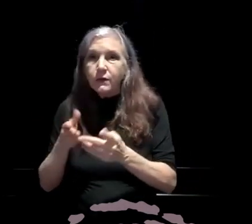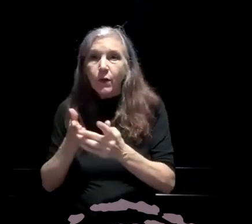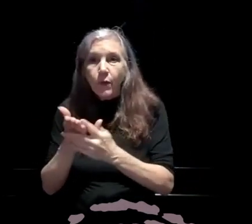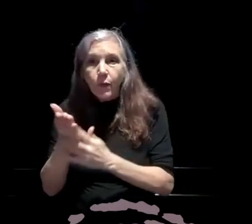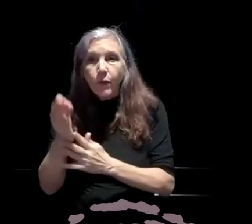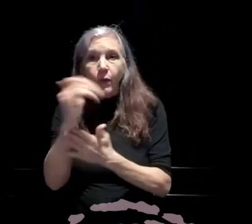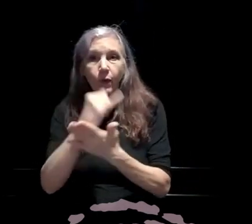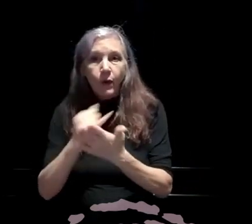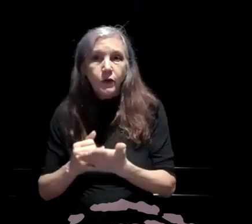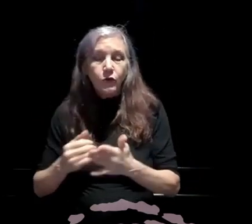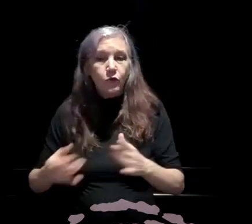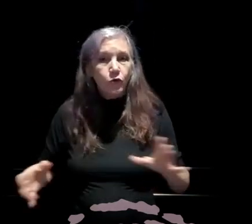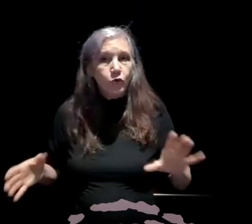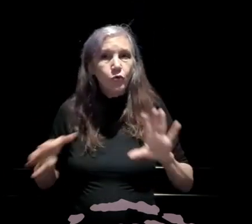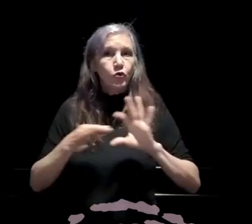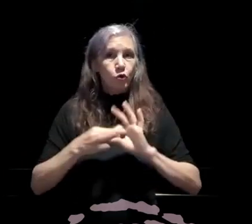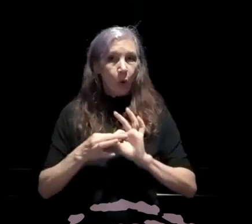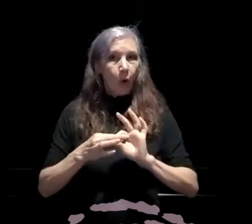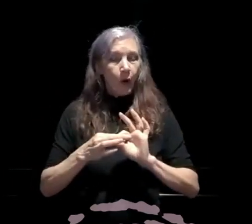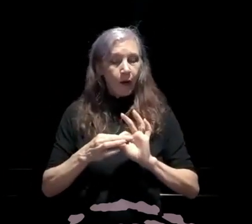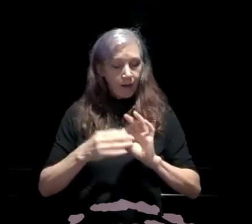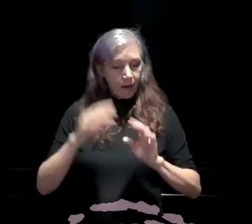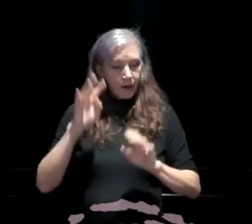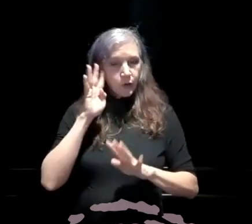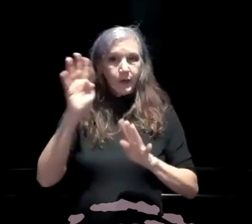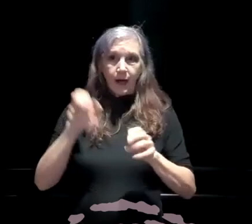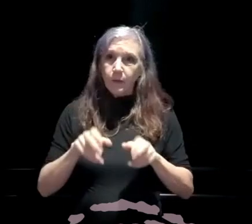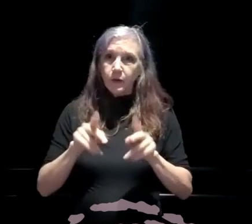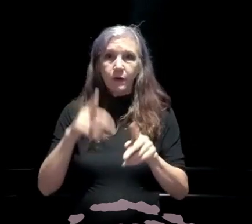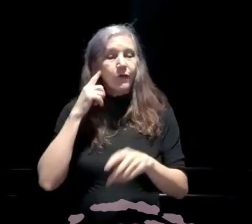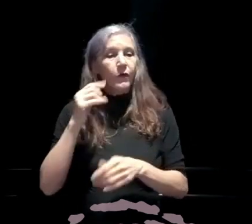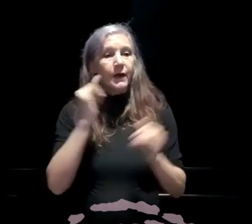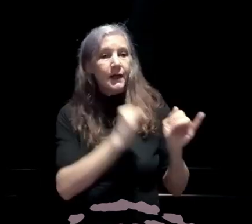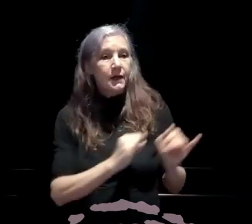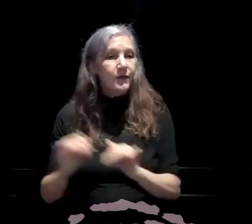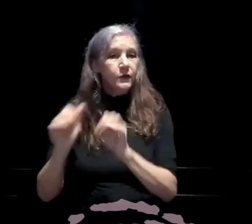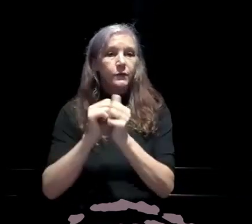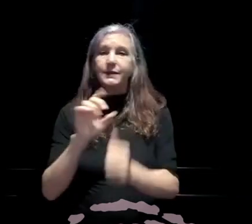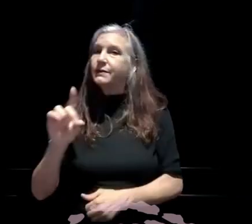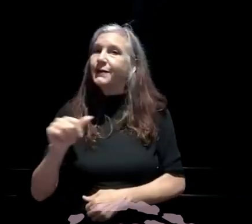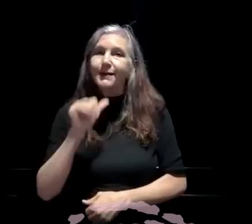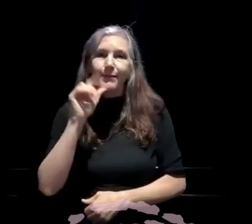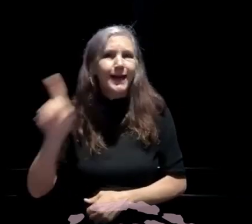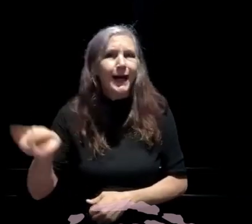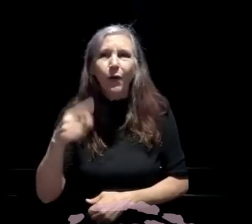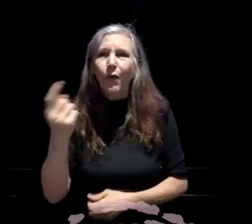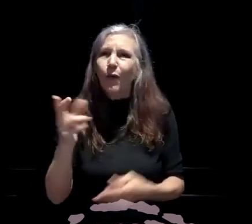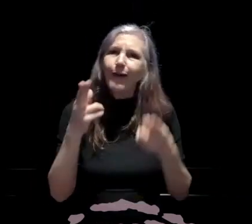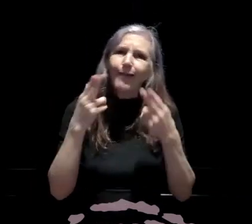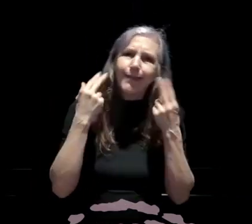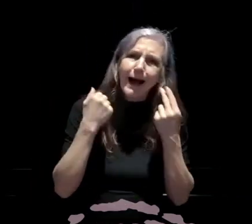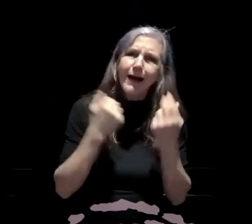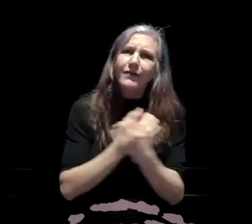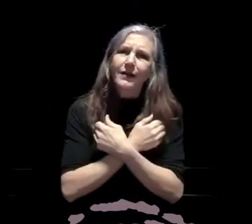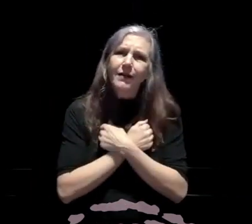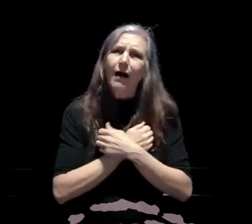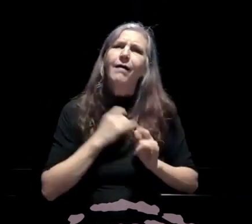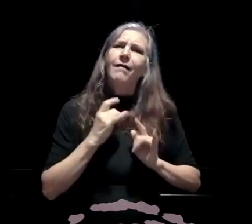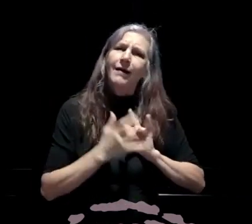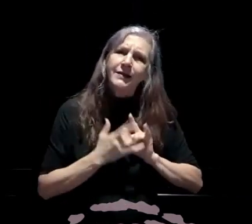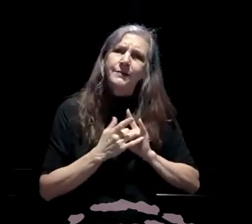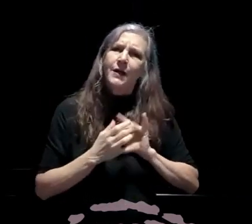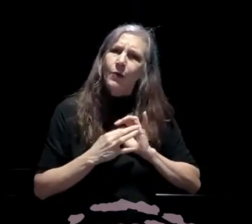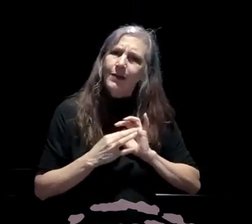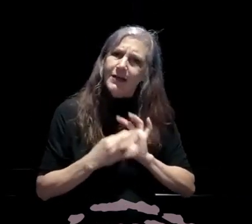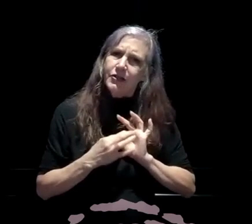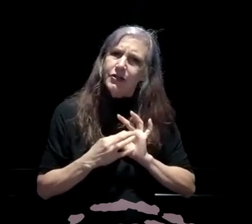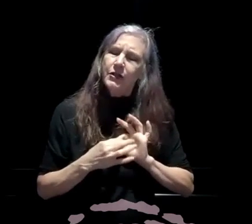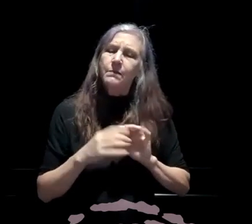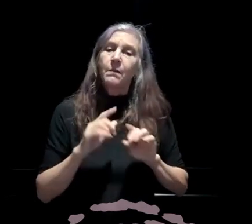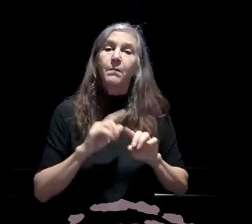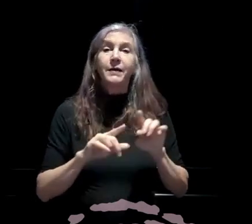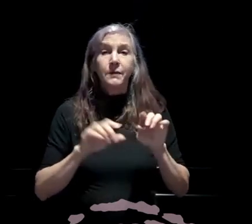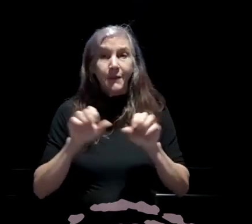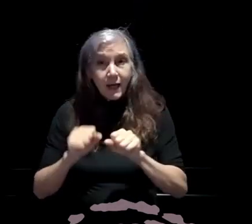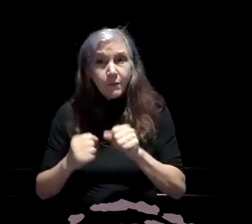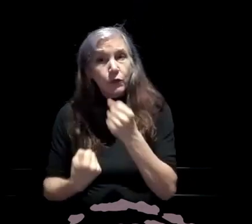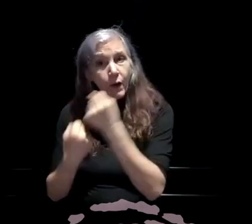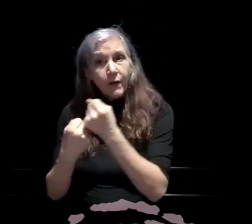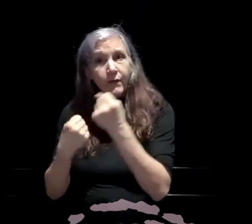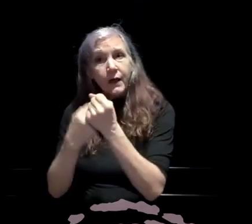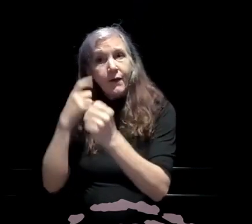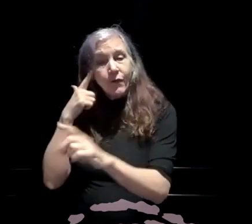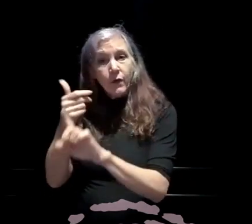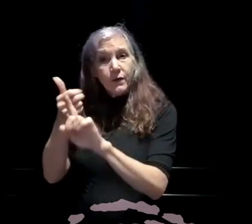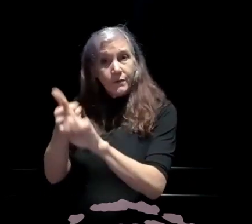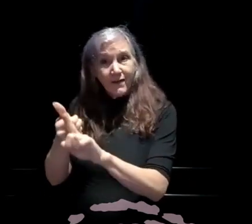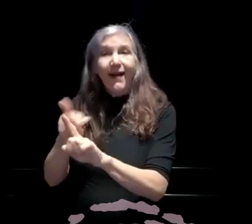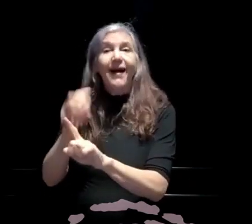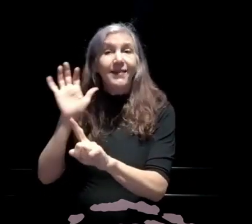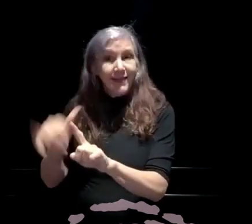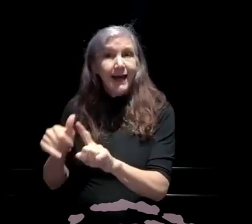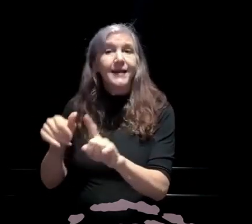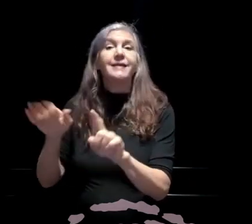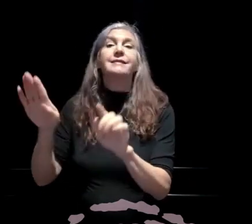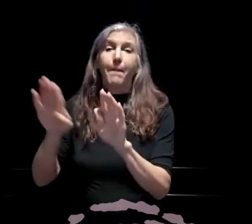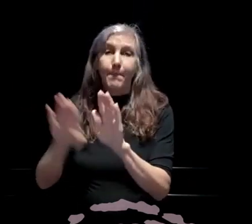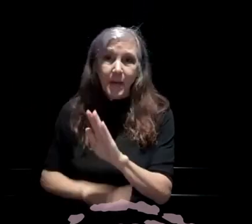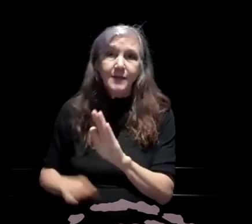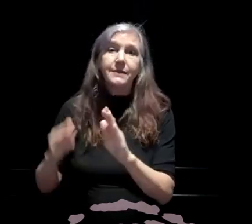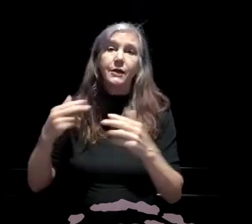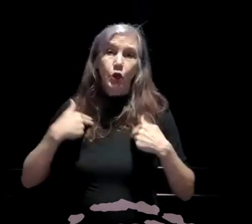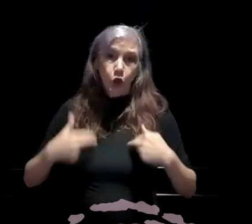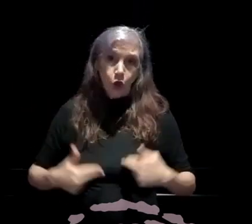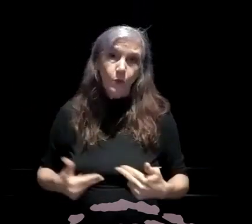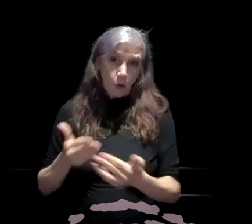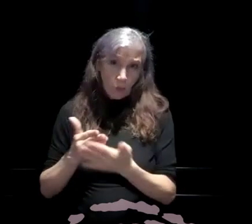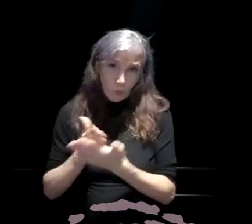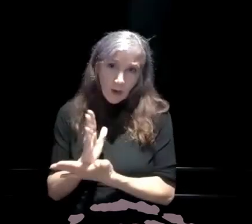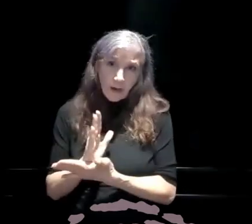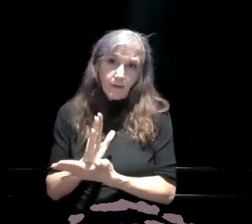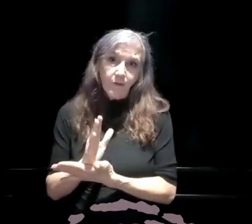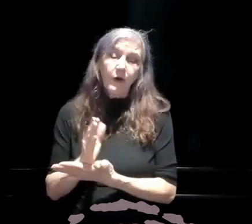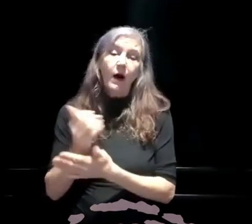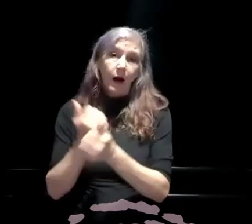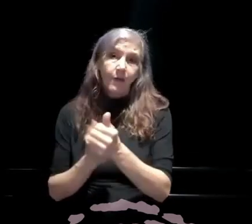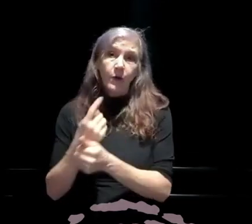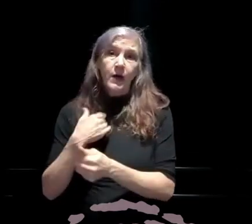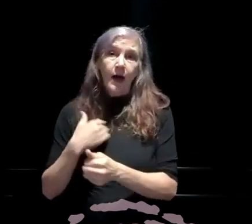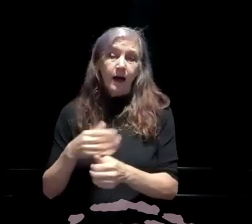To join and to create an opportunity for individuals with disabilities. To not just laugh and love or have intimacy and relationships, but to be able to advocate for themselves because it is a basic human right for every single one of us to be able to have.